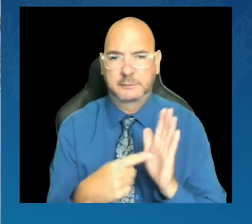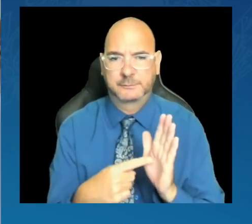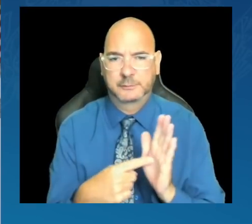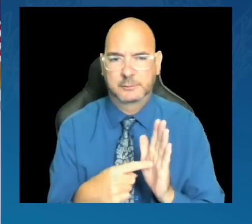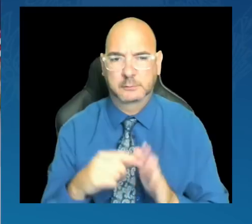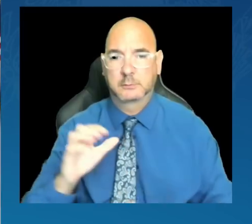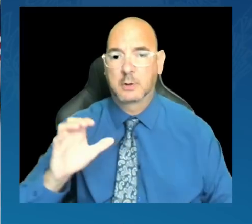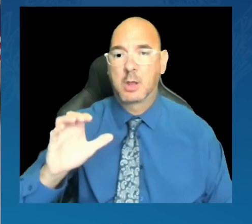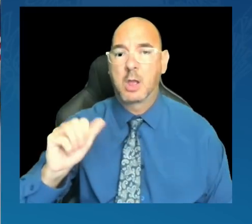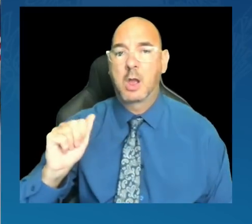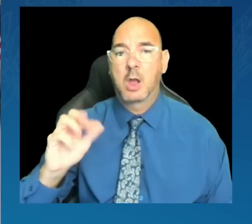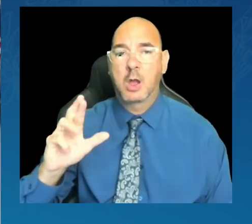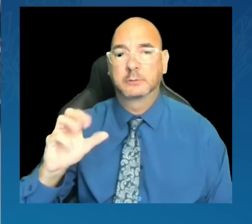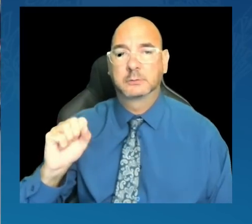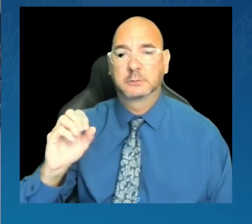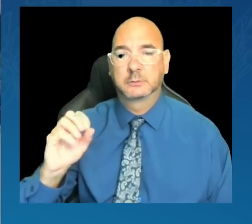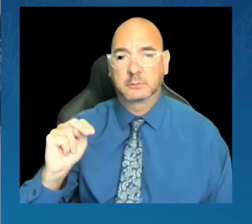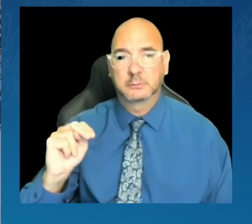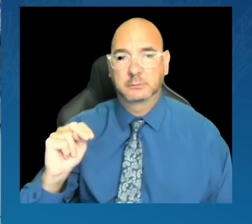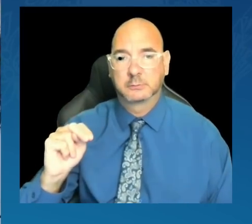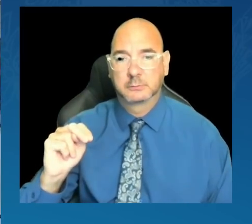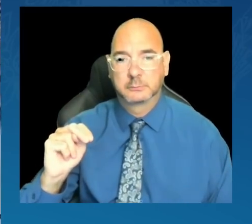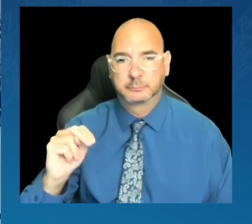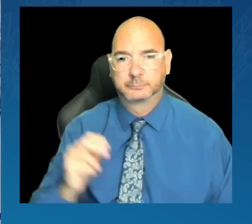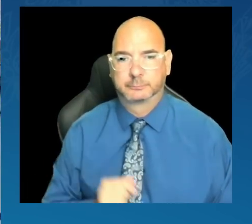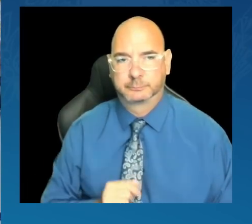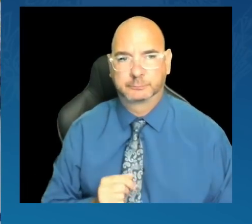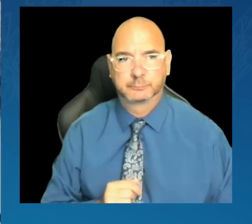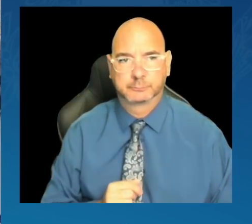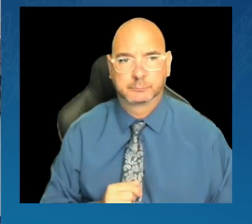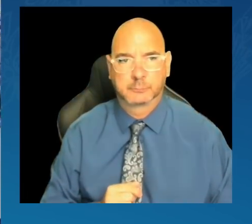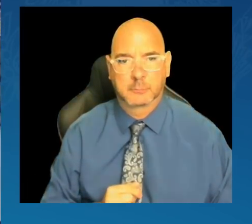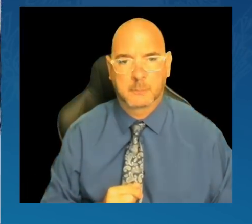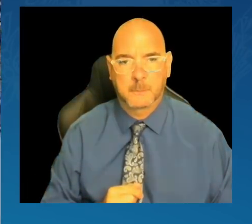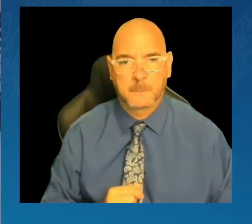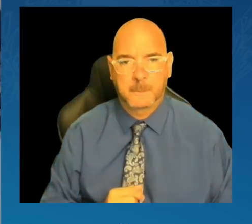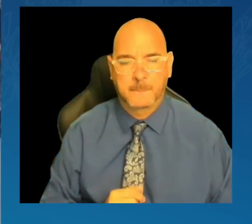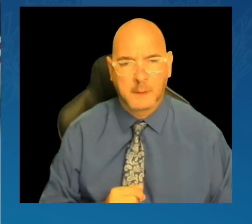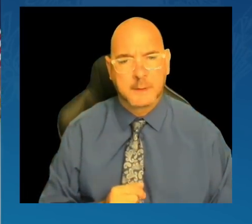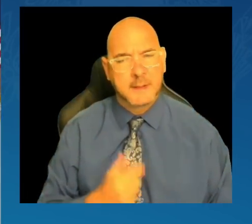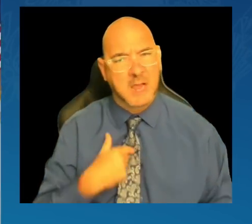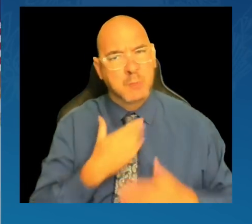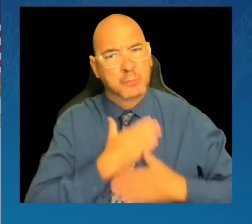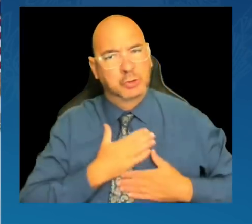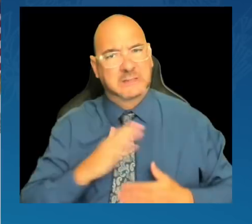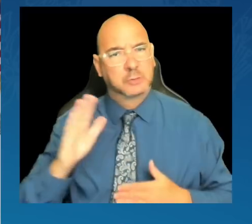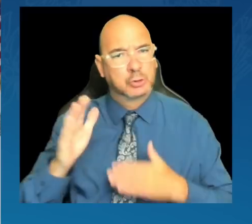Well, Mr. GiaQuinta, we appreciate your leadership, and we certainly are honored to have the vice president here.